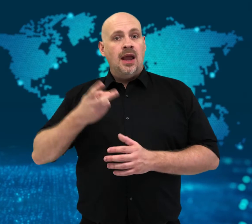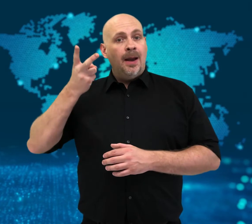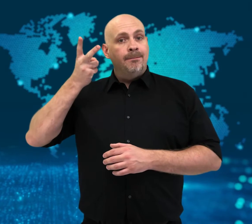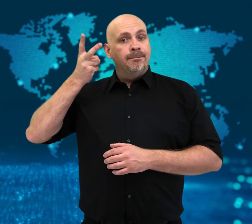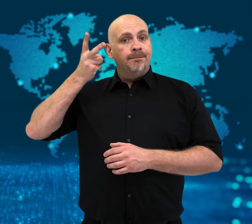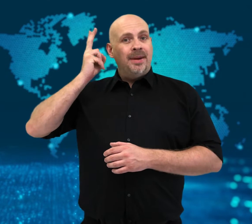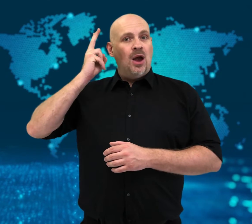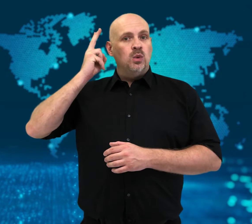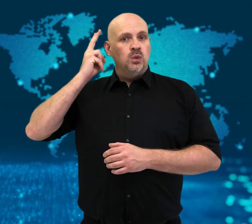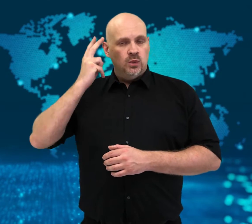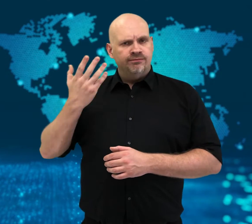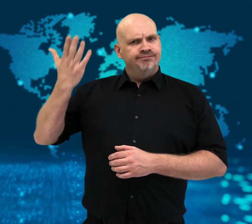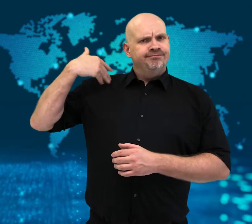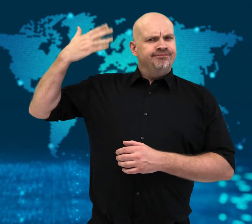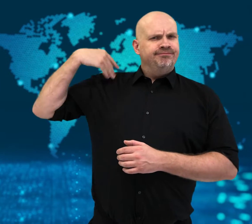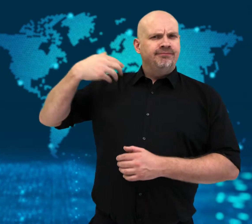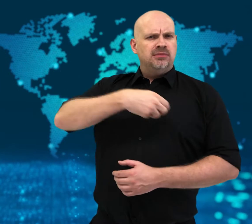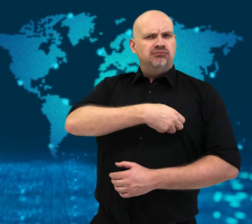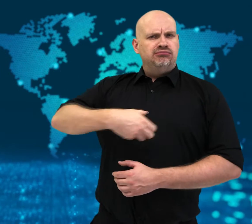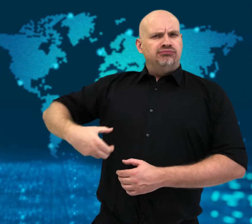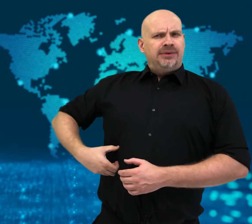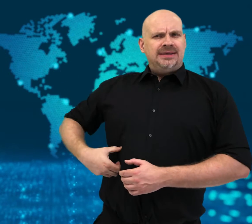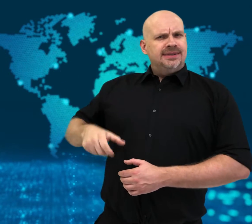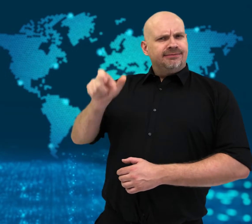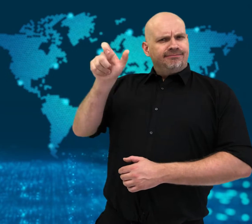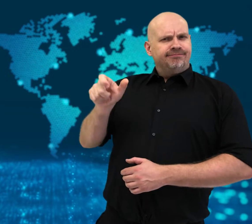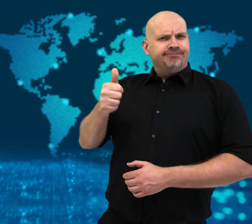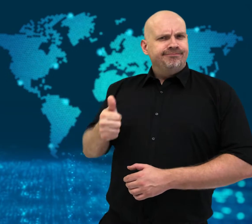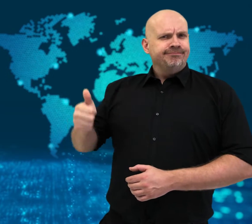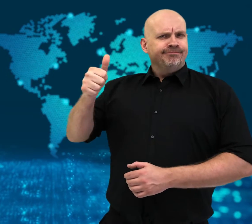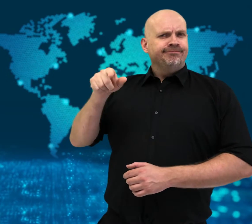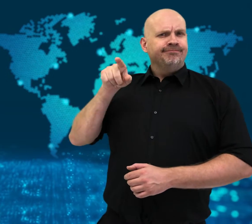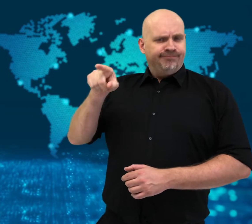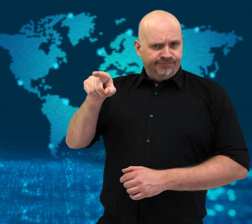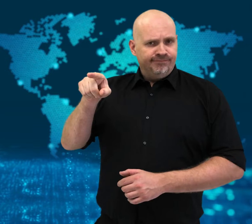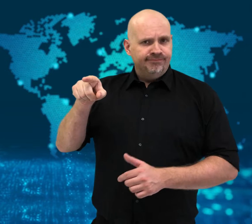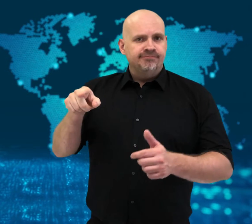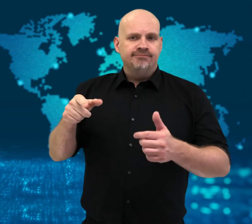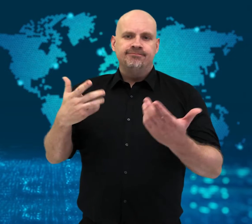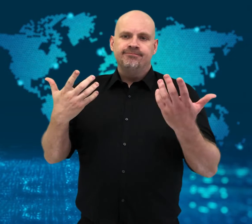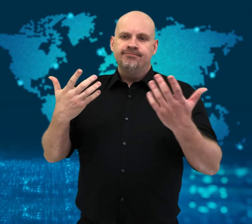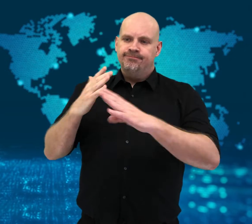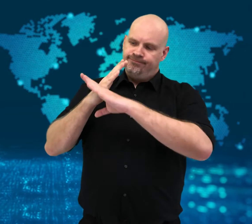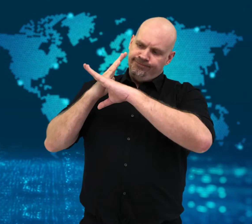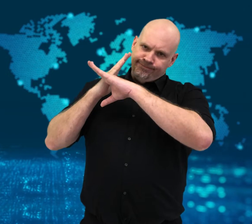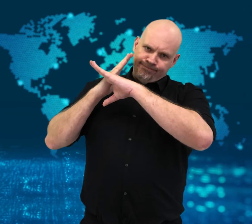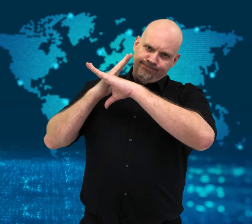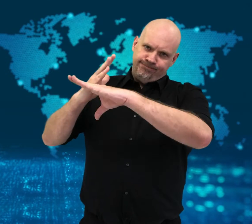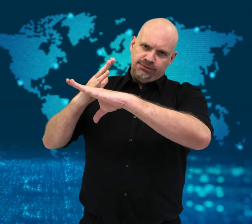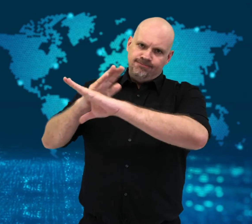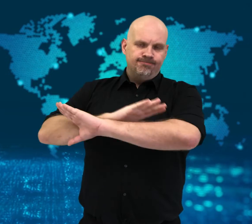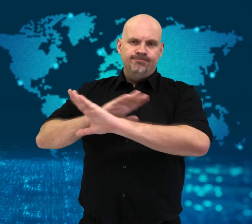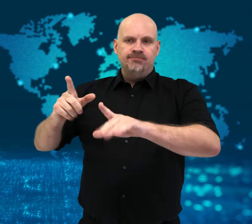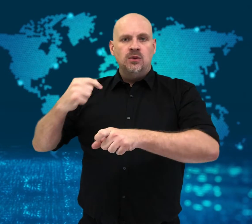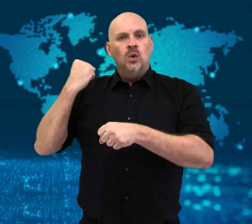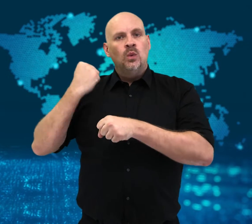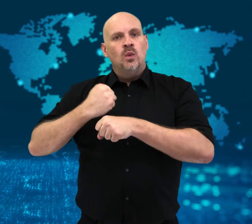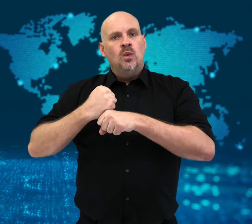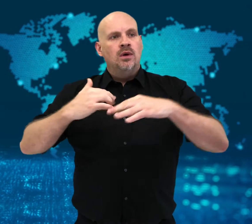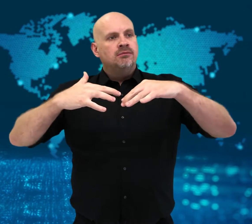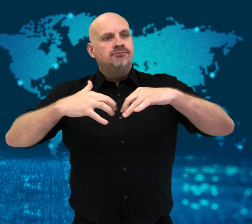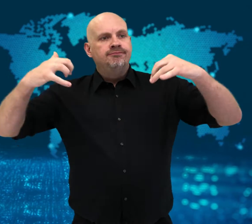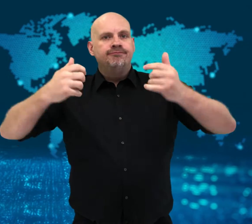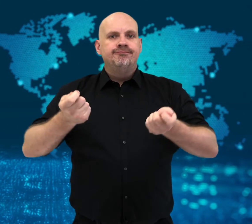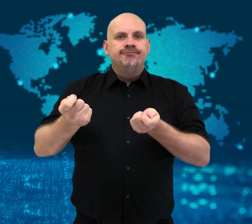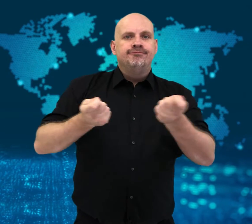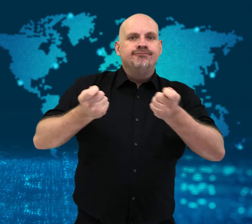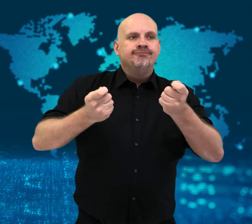[Gavin]: Peru’s former president has been banned from public office